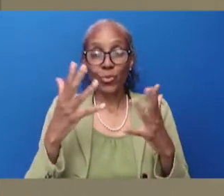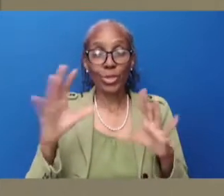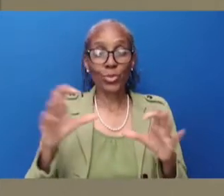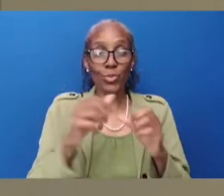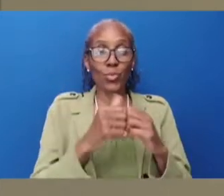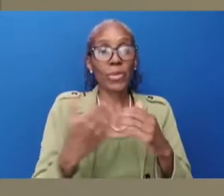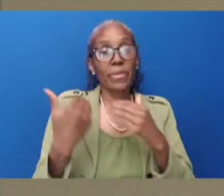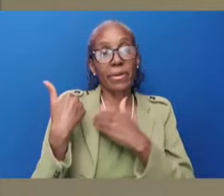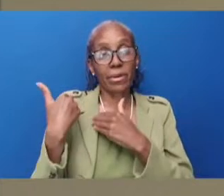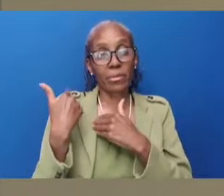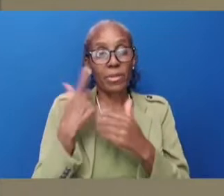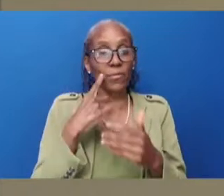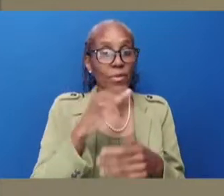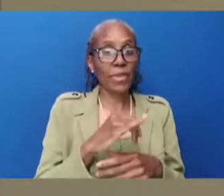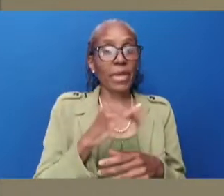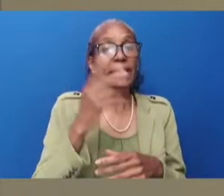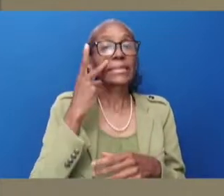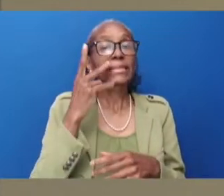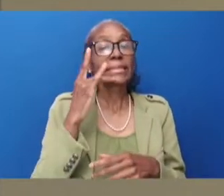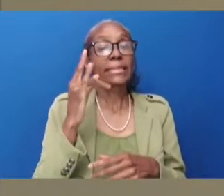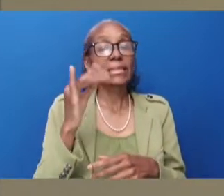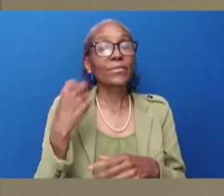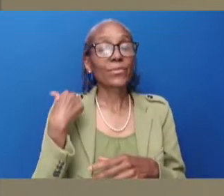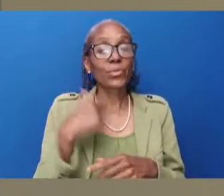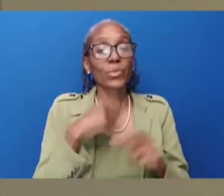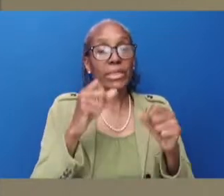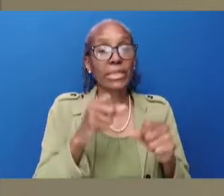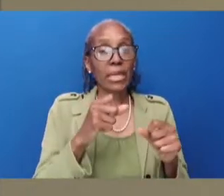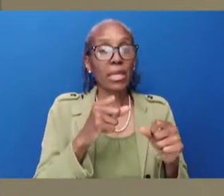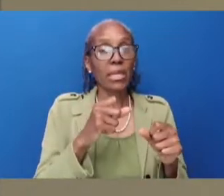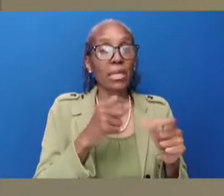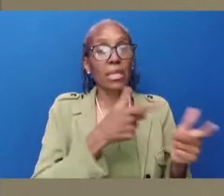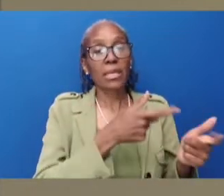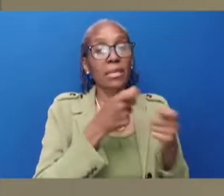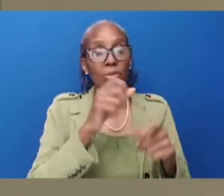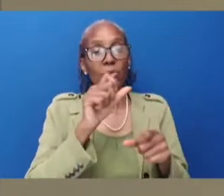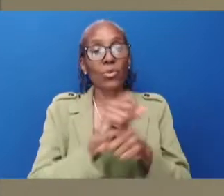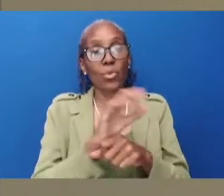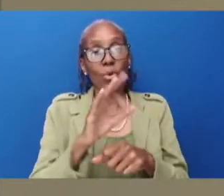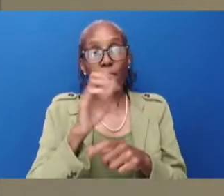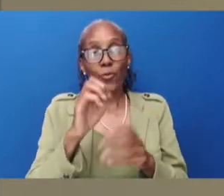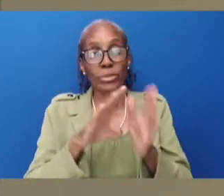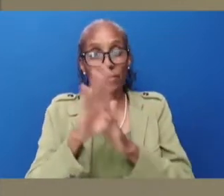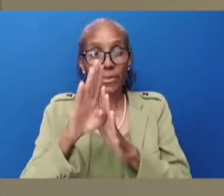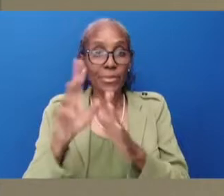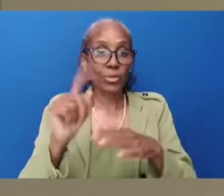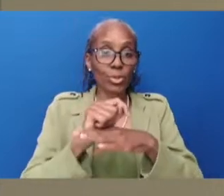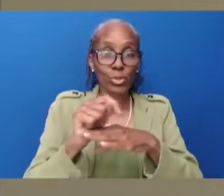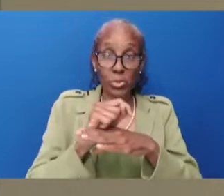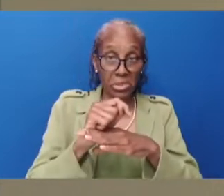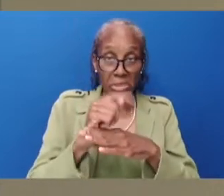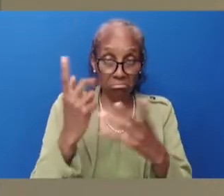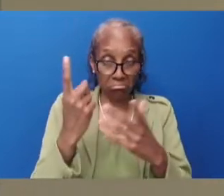POINT, SUPPORT FOR WRAP AROUND SERVICES THAT THEY'RE ALREADY DOING WITH SOME ACCOUNTABILITY